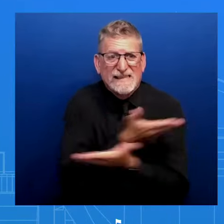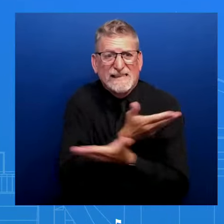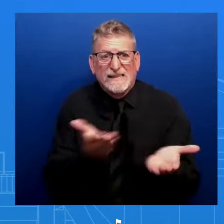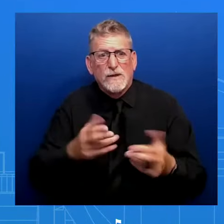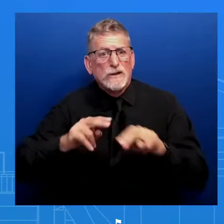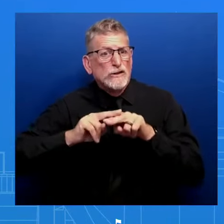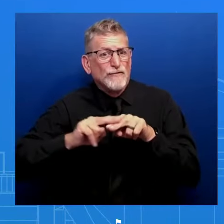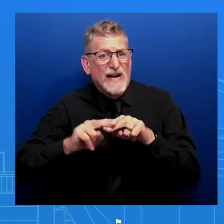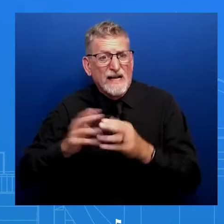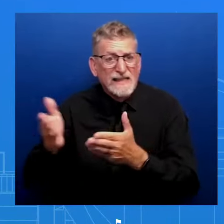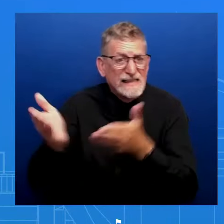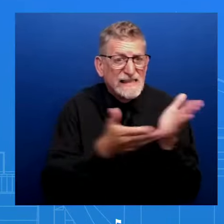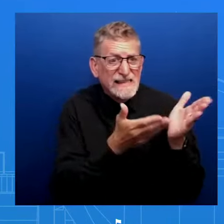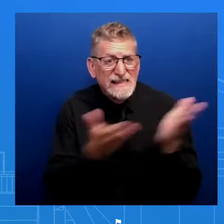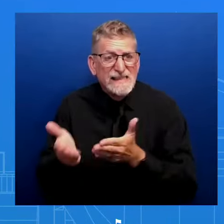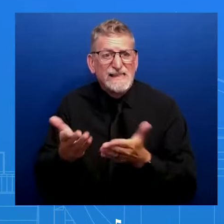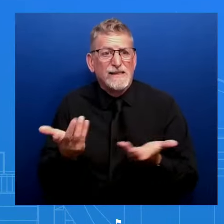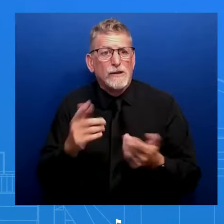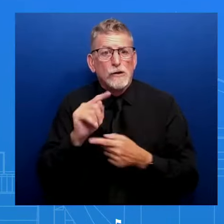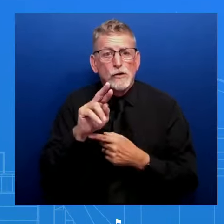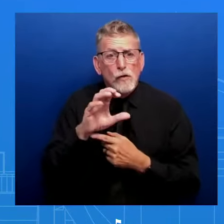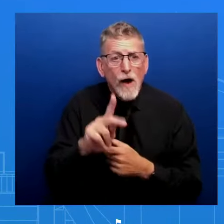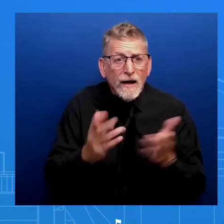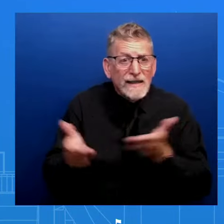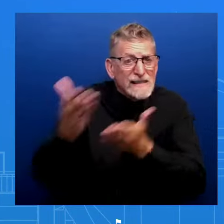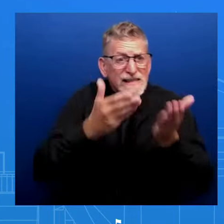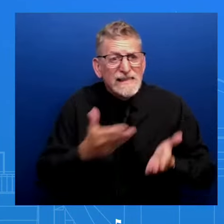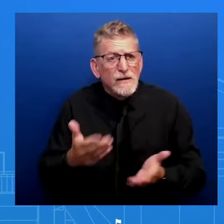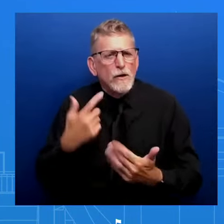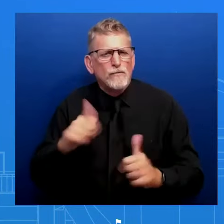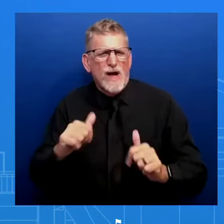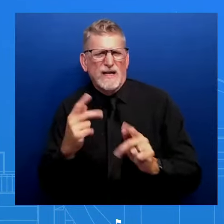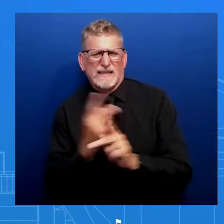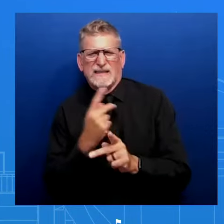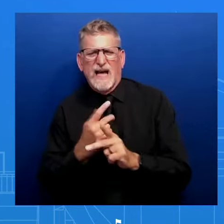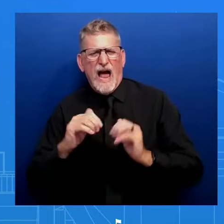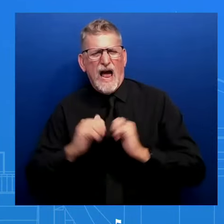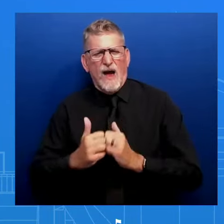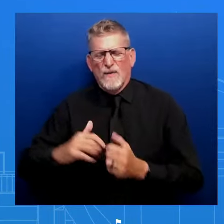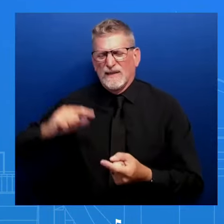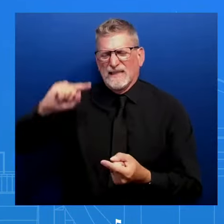to try to alleviate the -- or increase the flow. The Press: And last question: